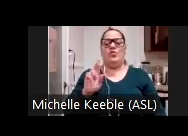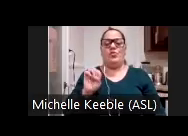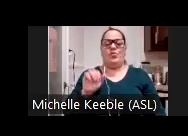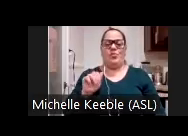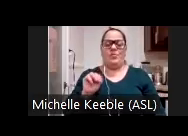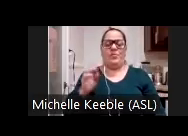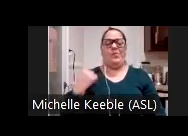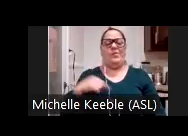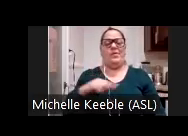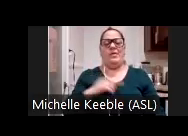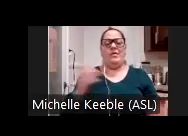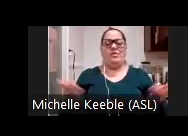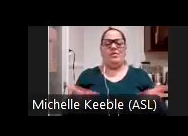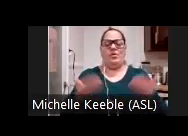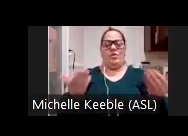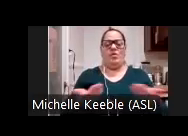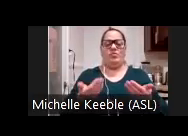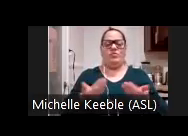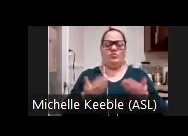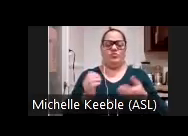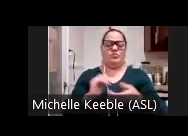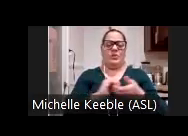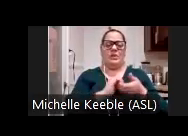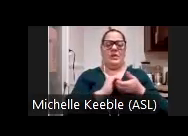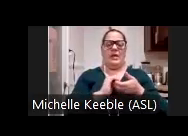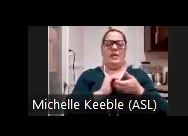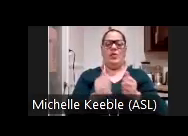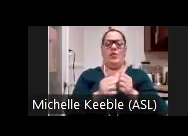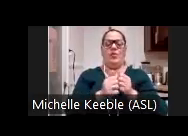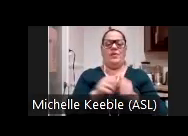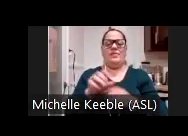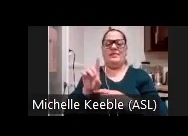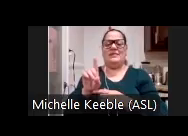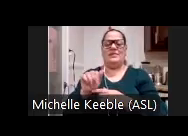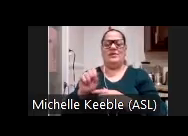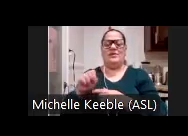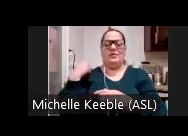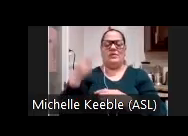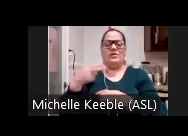host Devva's room collaboratively between the Disability History and Culture Collective known